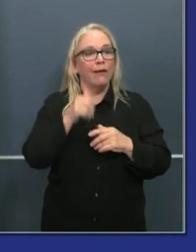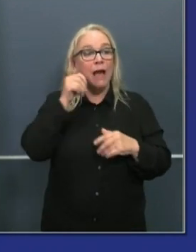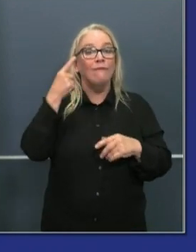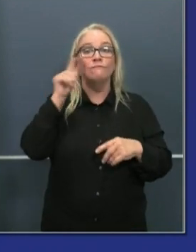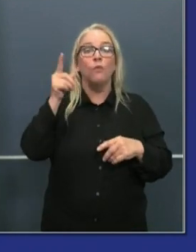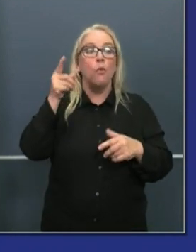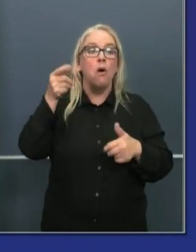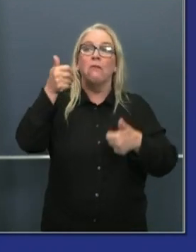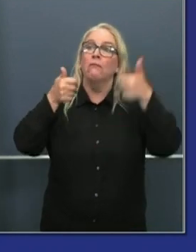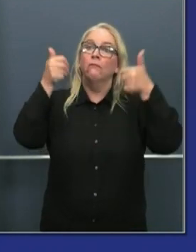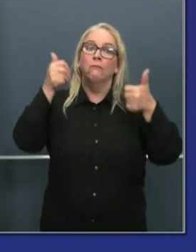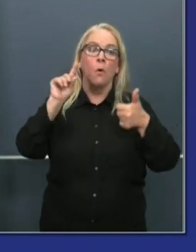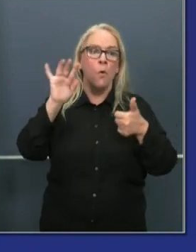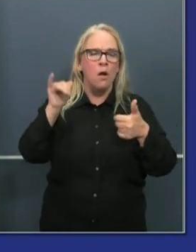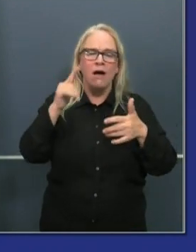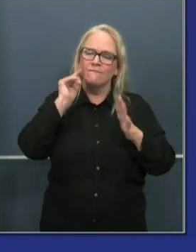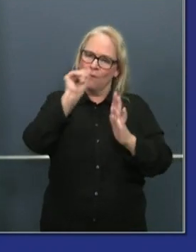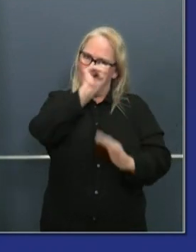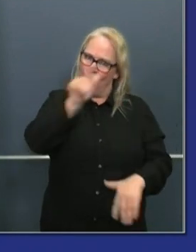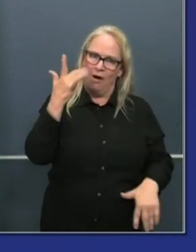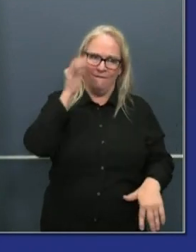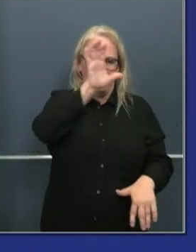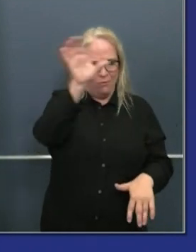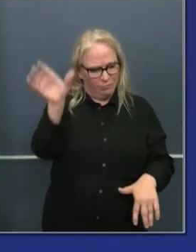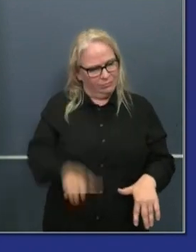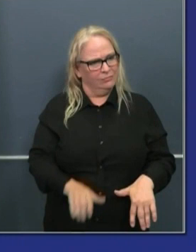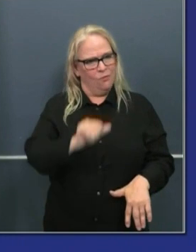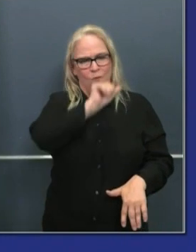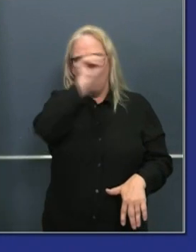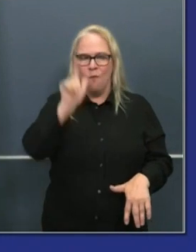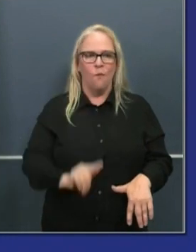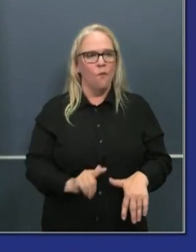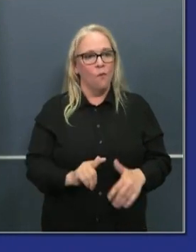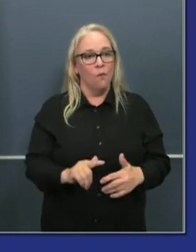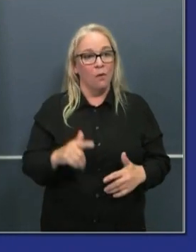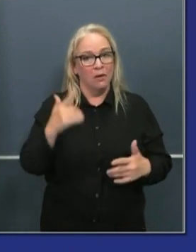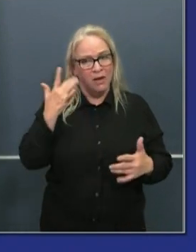LEAST THREE WEEKS. AGAIN, I REMIND YOU THAT THE FRAMEWORK WE ENGAGE IN IS